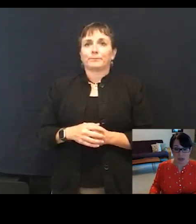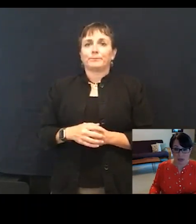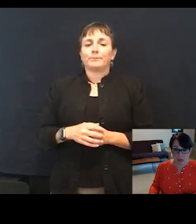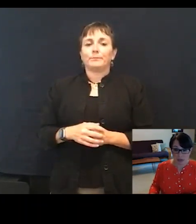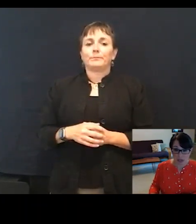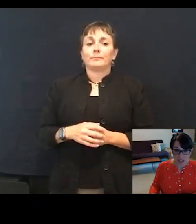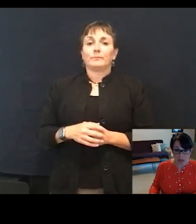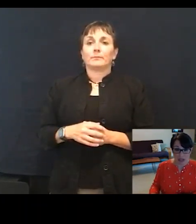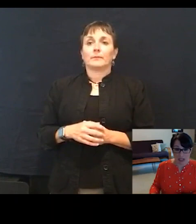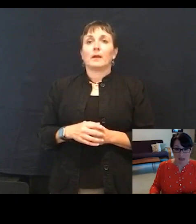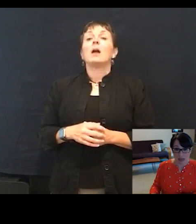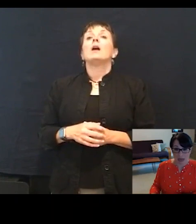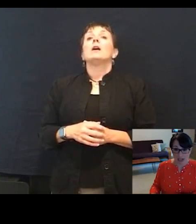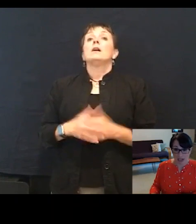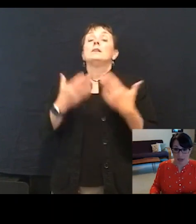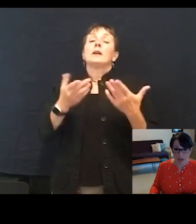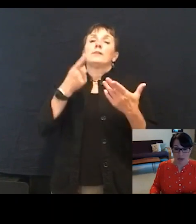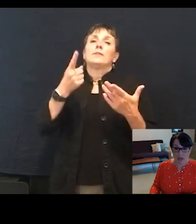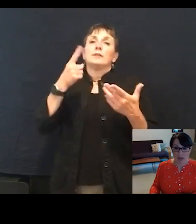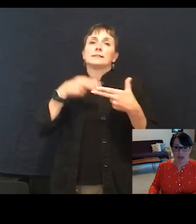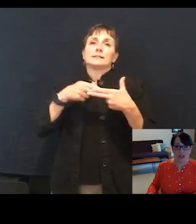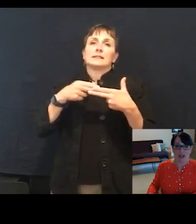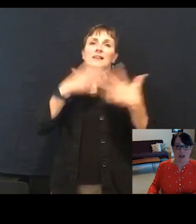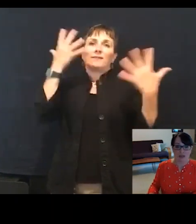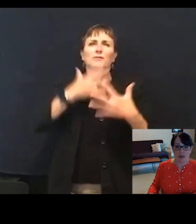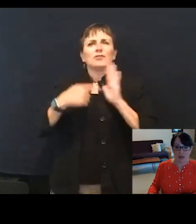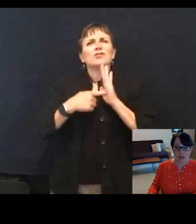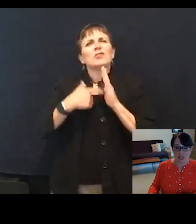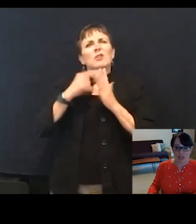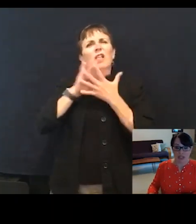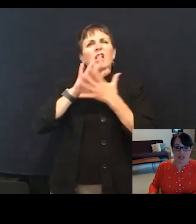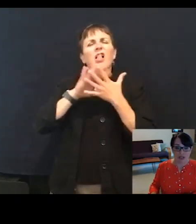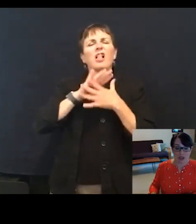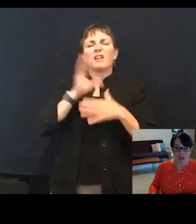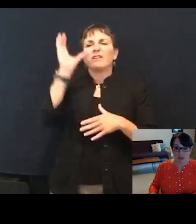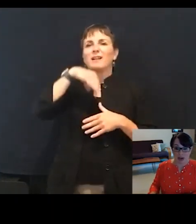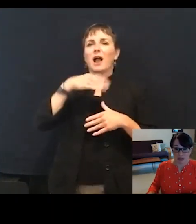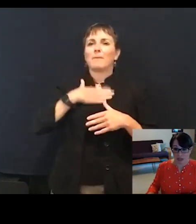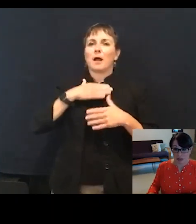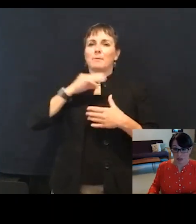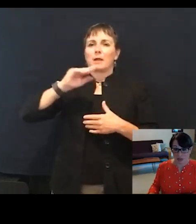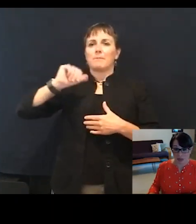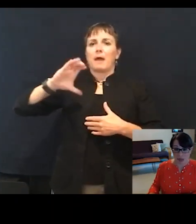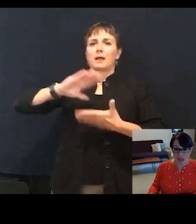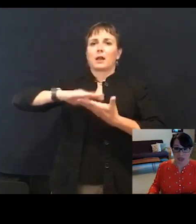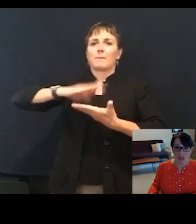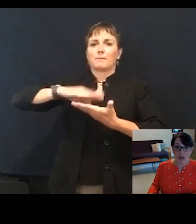a little bit funny on my Mac computer, but what you can see on the bottom tells the story.